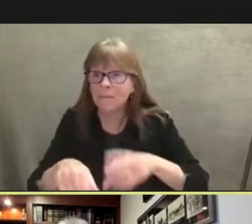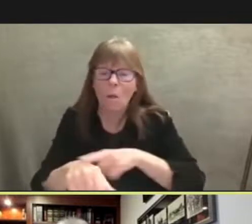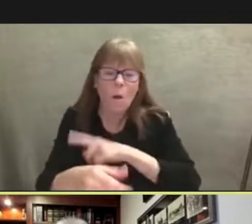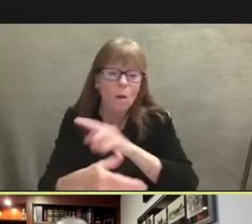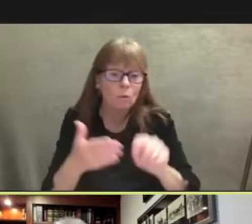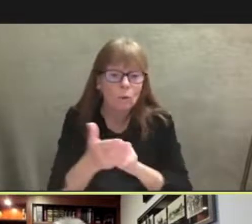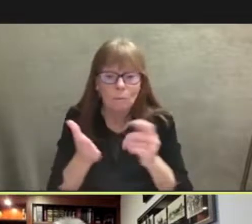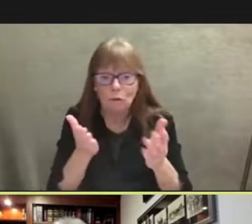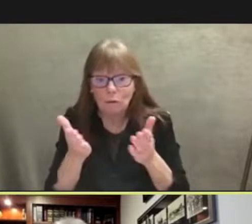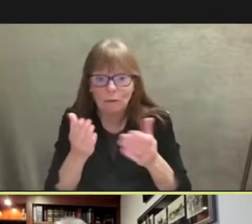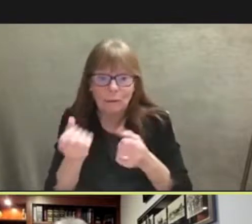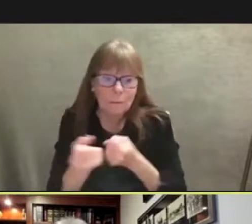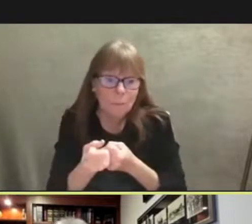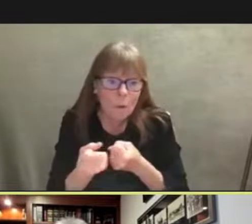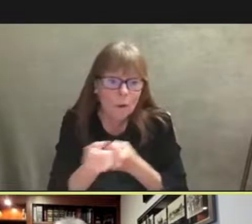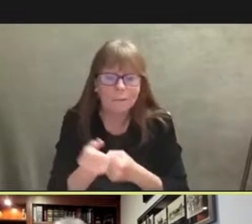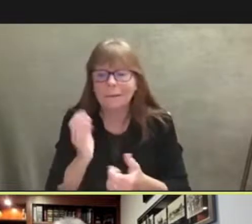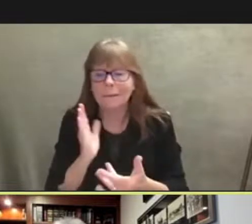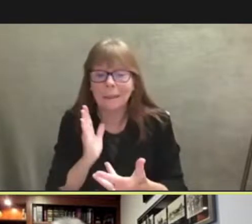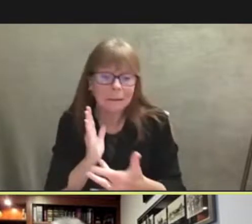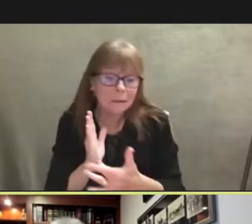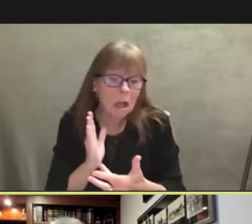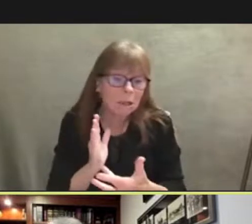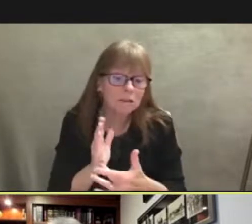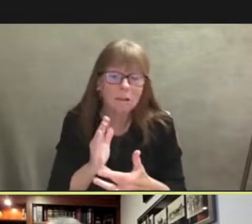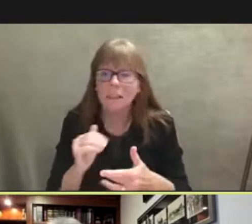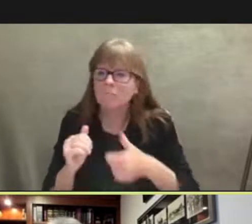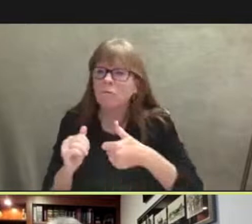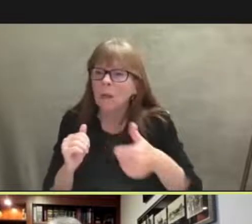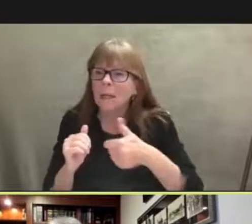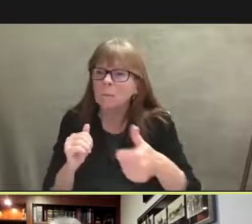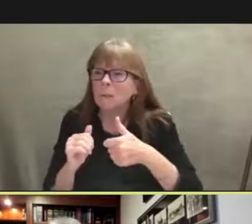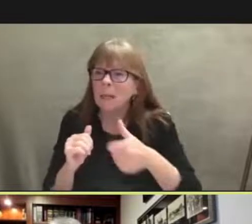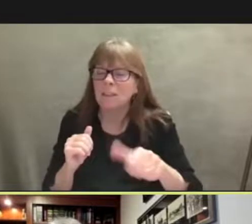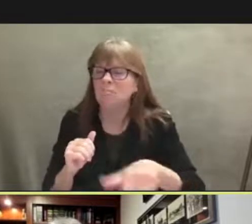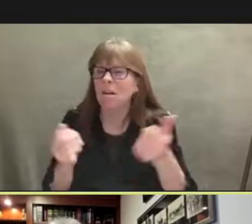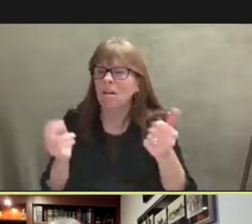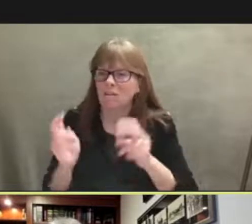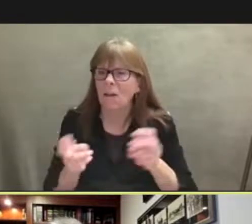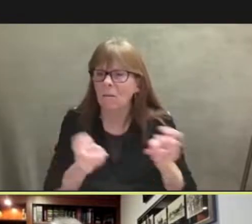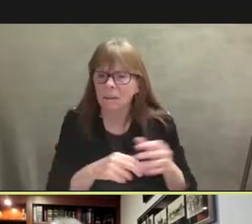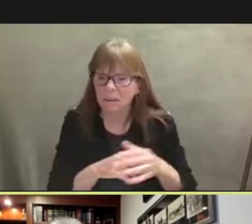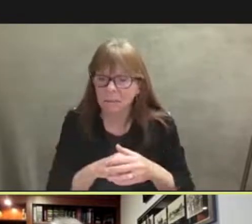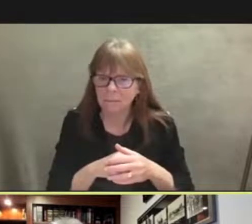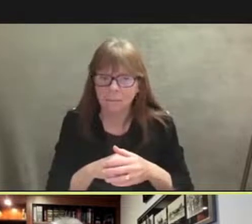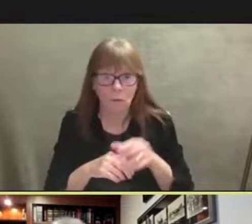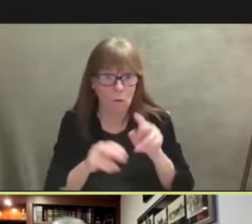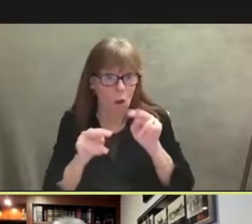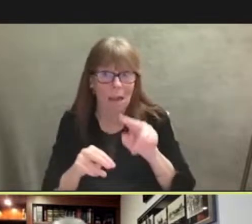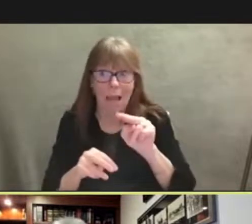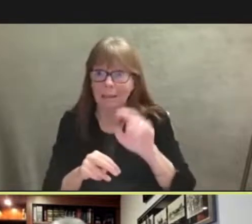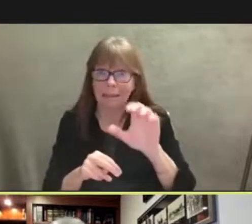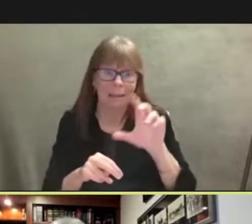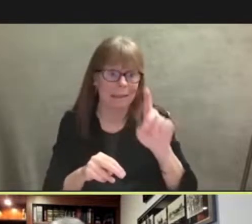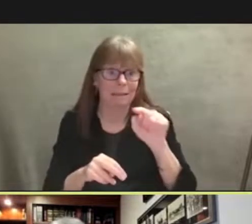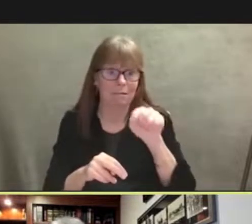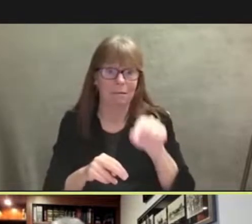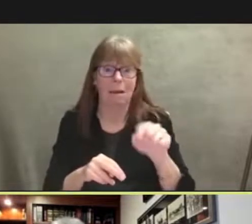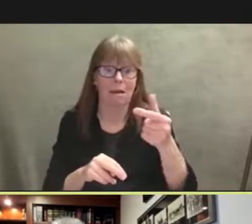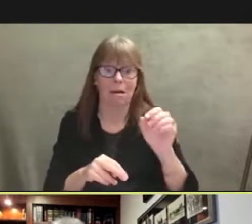technology, transportation, among other topics. You can find this at NCD.gov. We commission